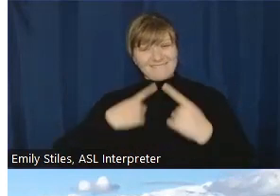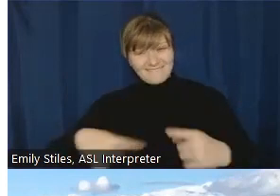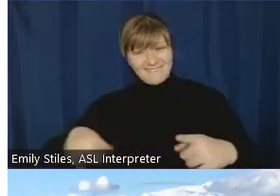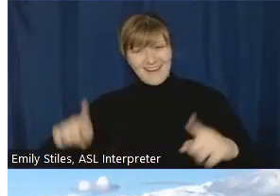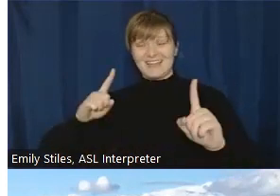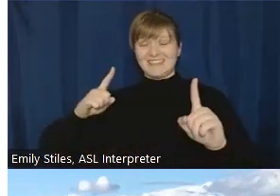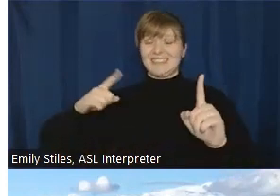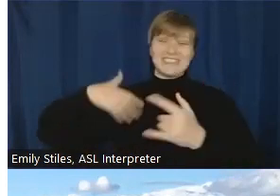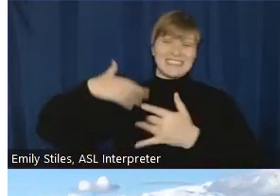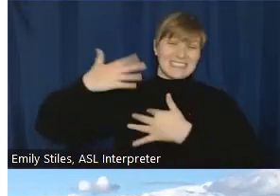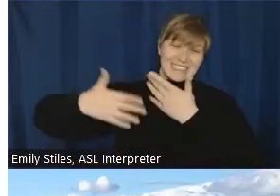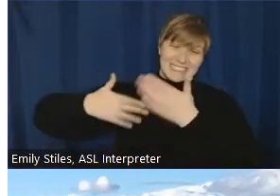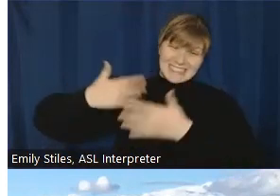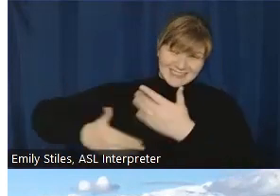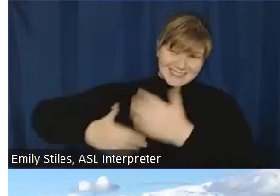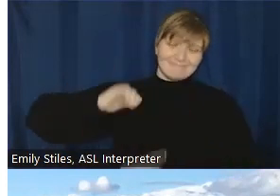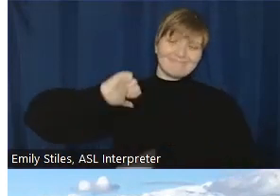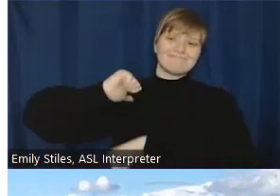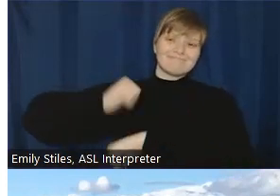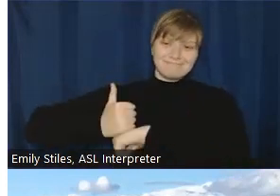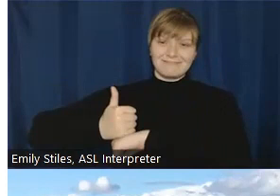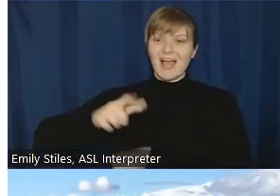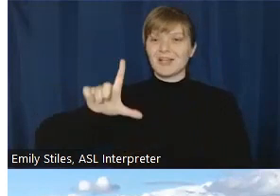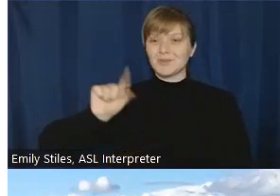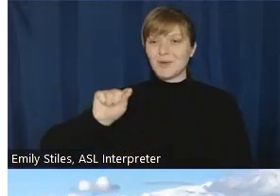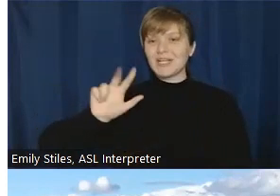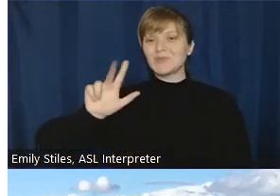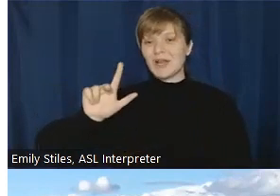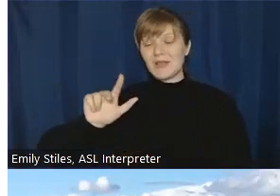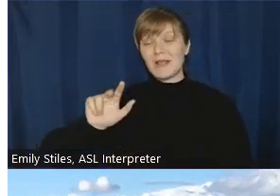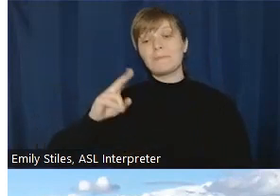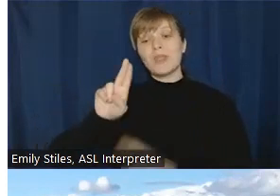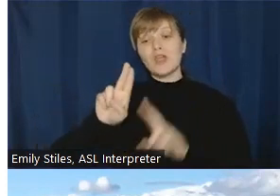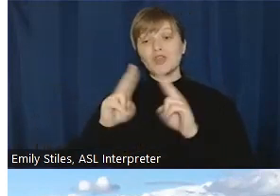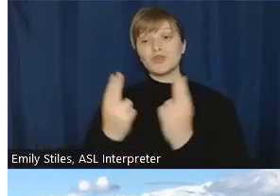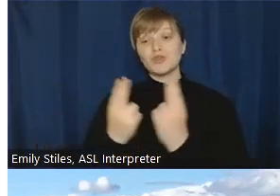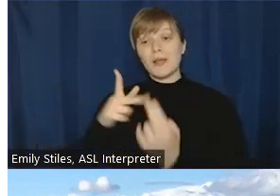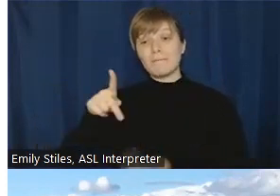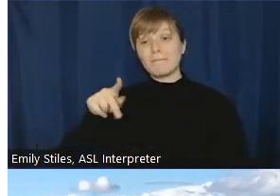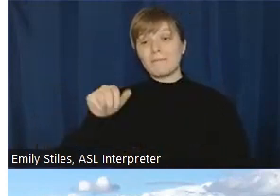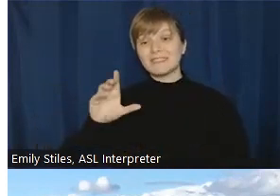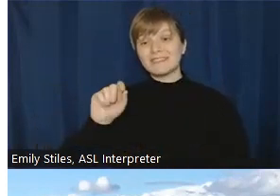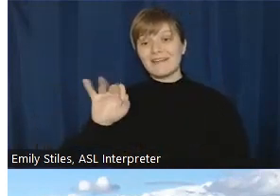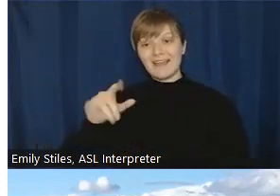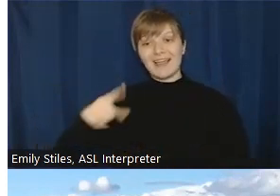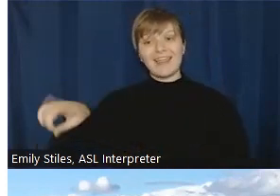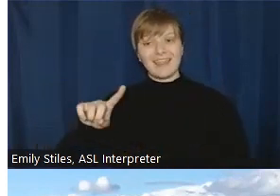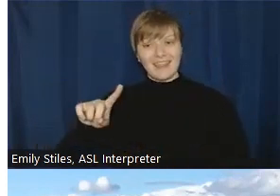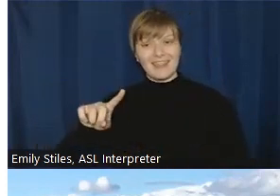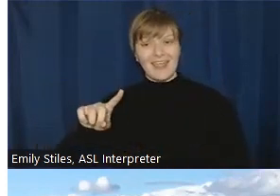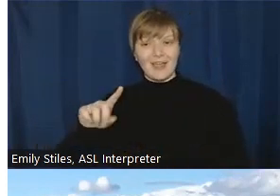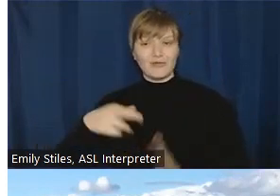happy to say in 2023, Union Pacific is reviewing our engineering plans. We had the opportunity of a